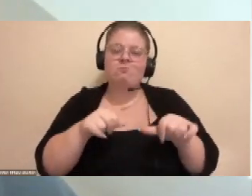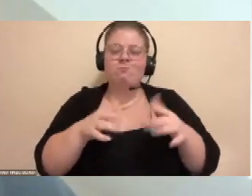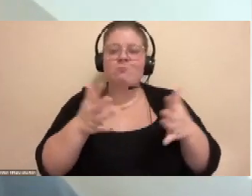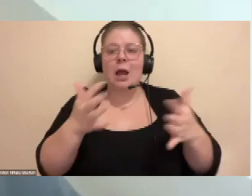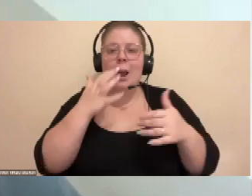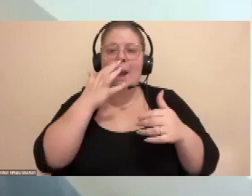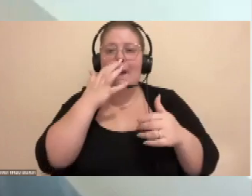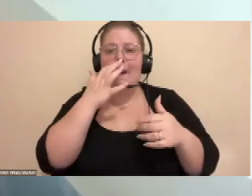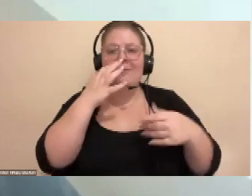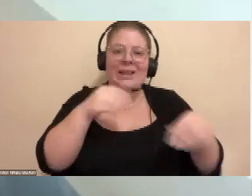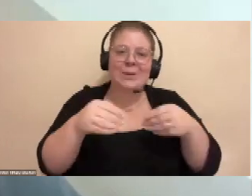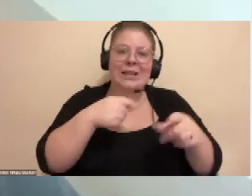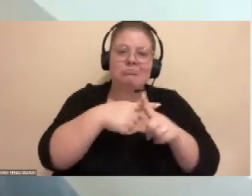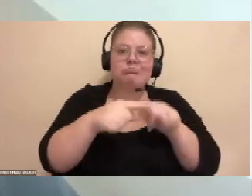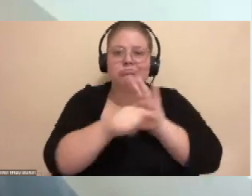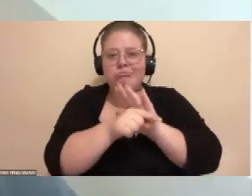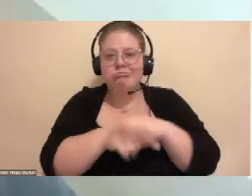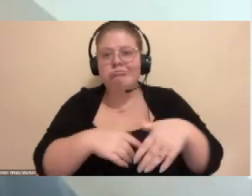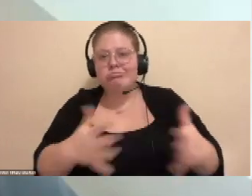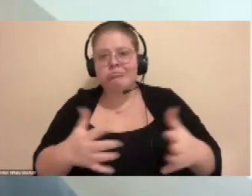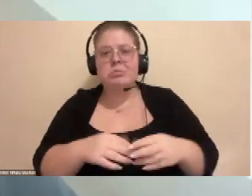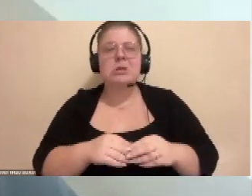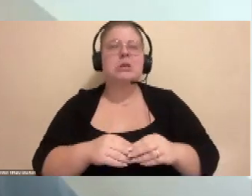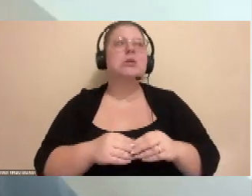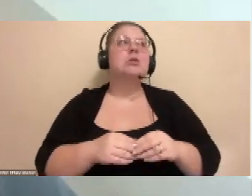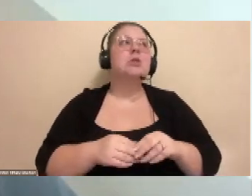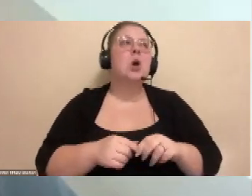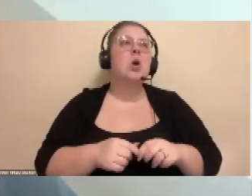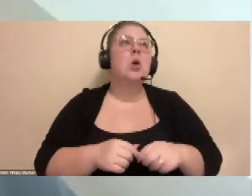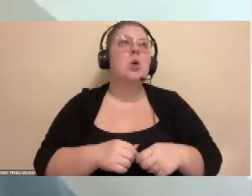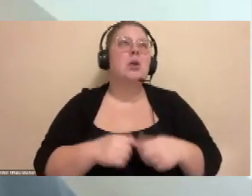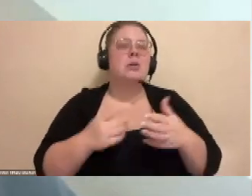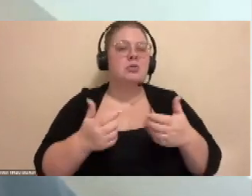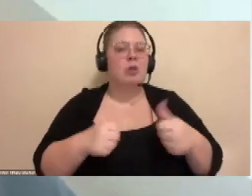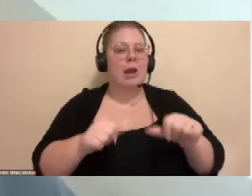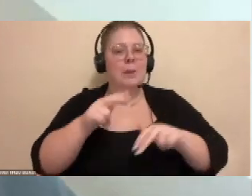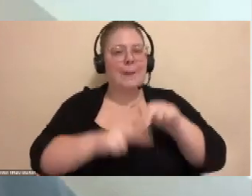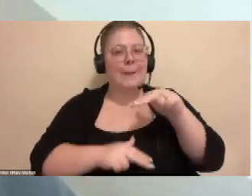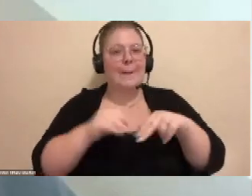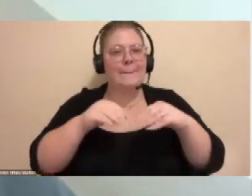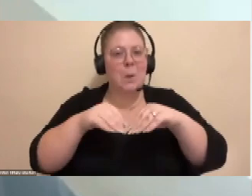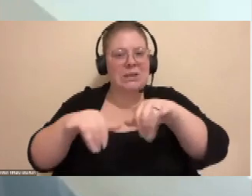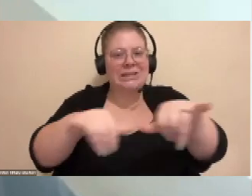efforts to try and build more standardized modes of allocation,